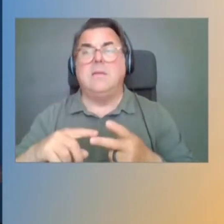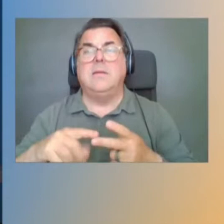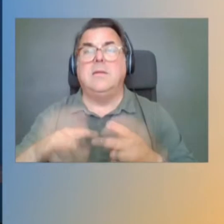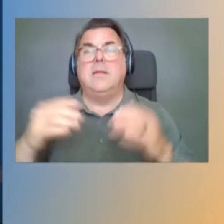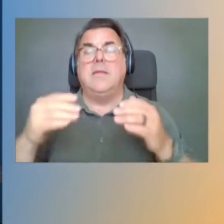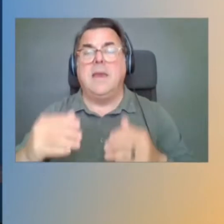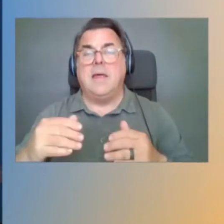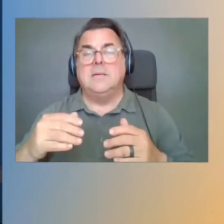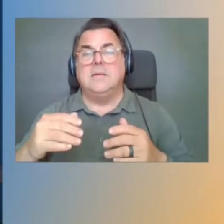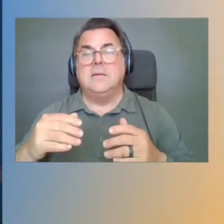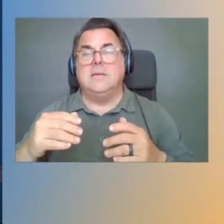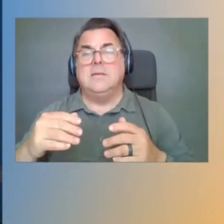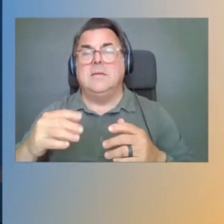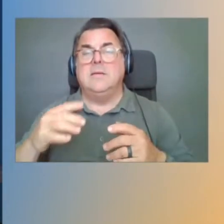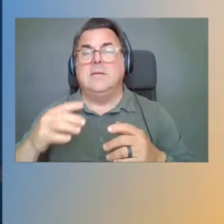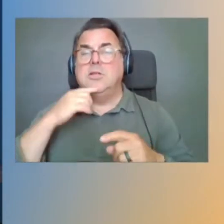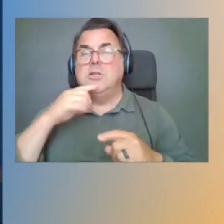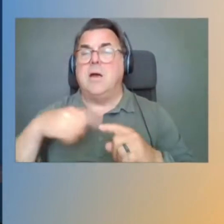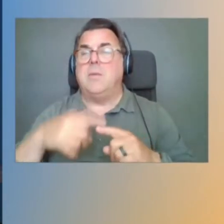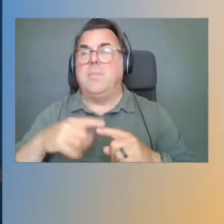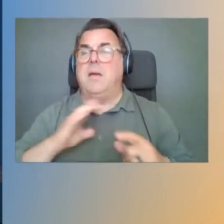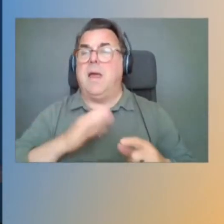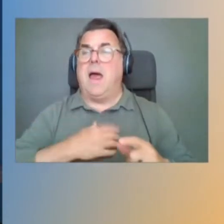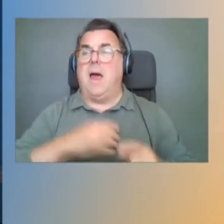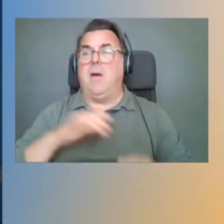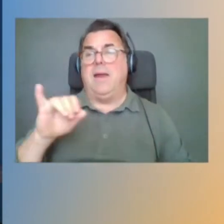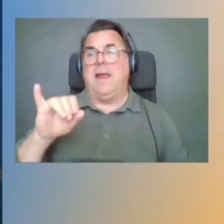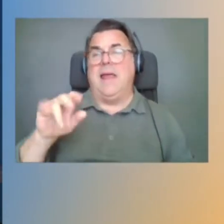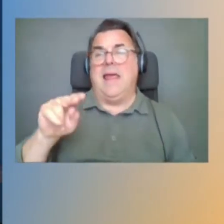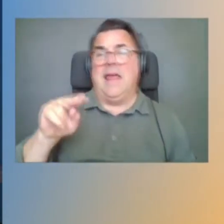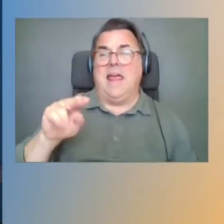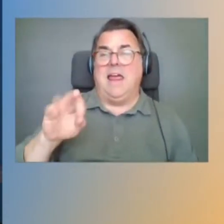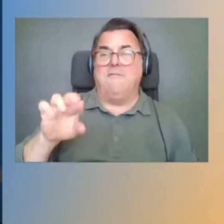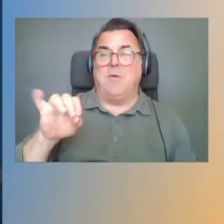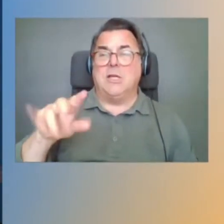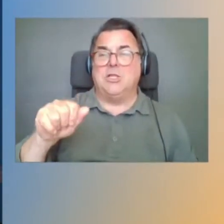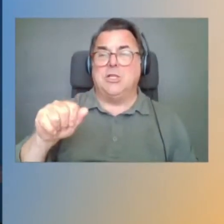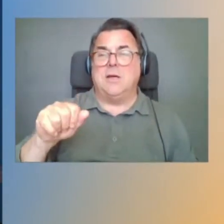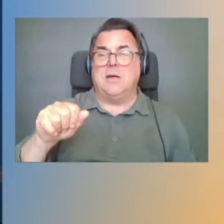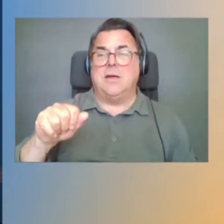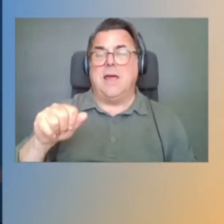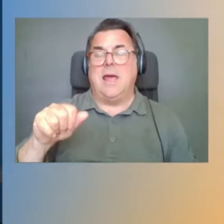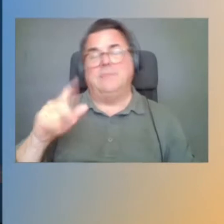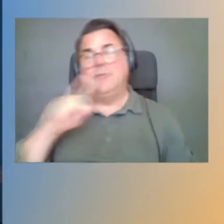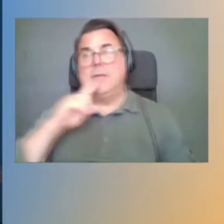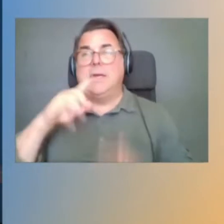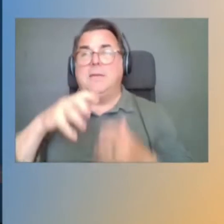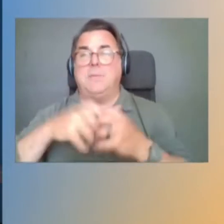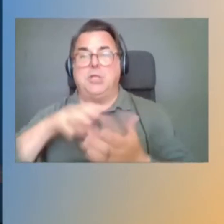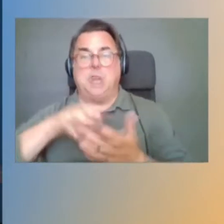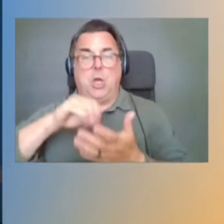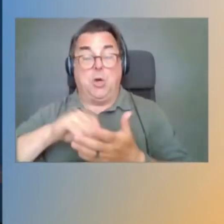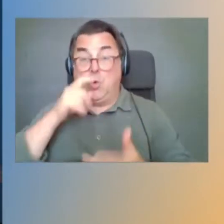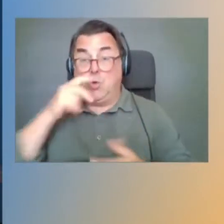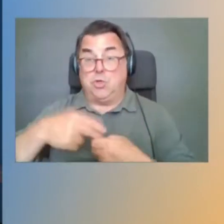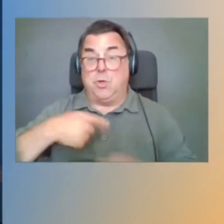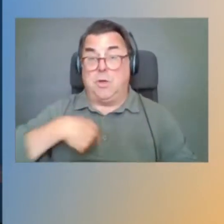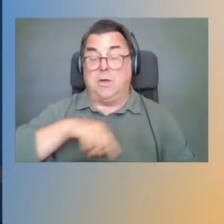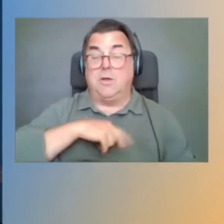is to talk a little bit about our Inferentia and Trainium, our machine learning chips here. So joining us now is Ron from our Inferentia team.